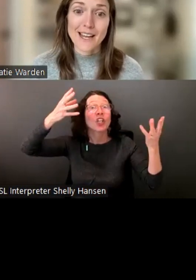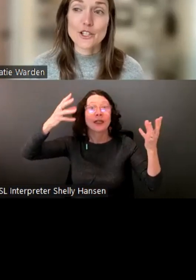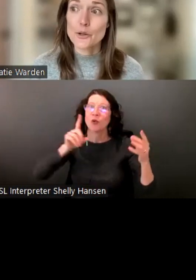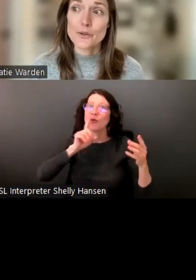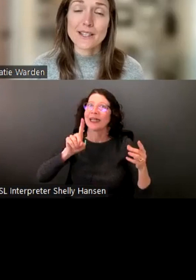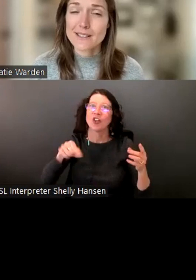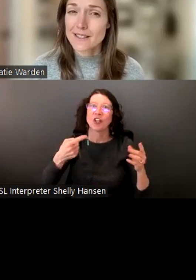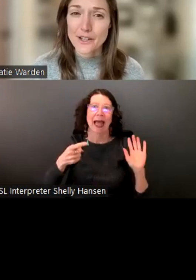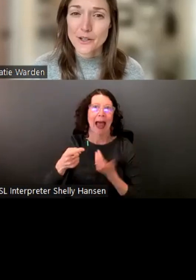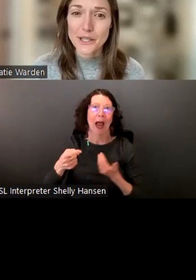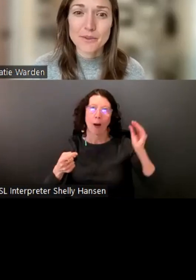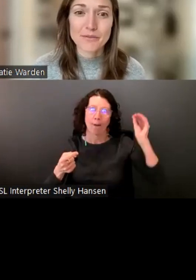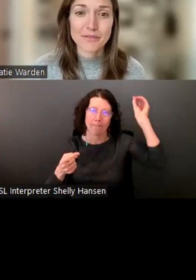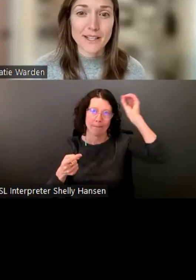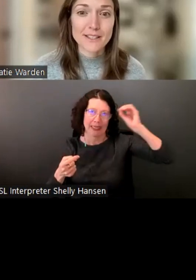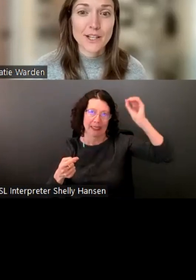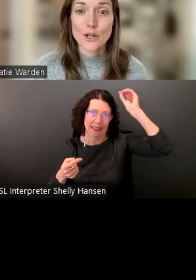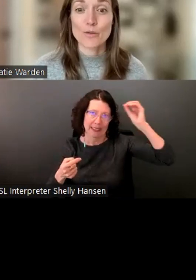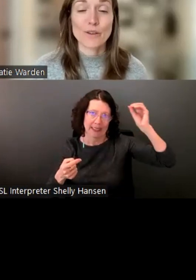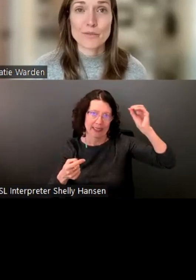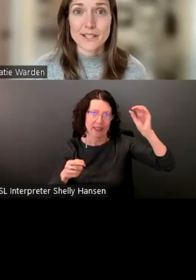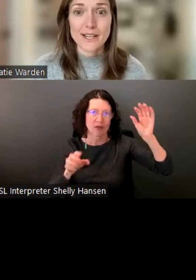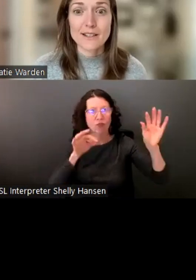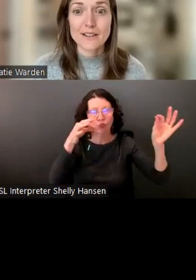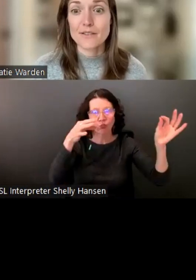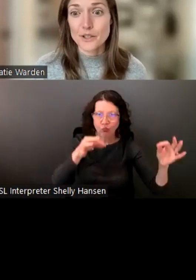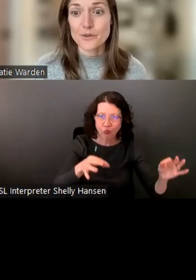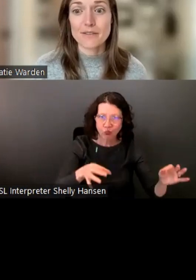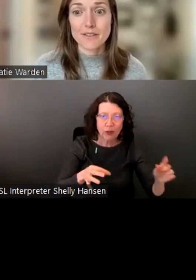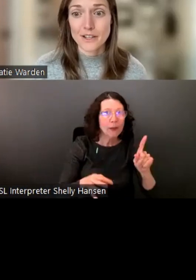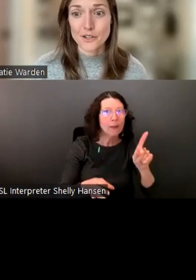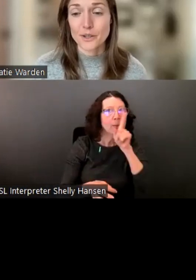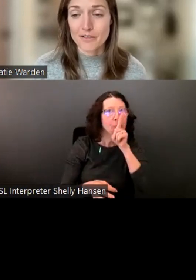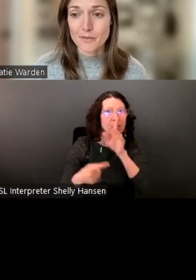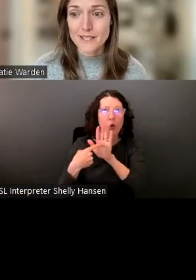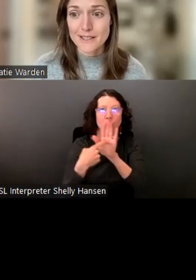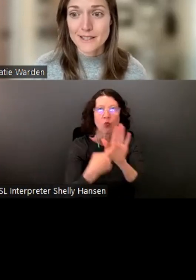and don't necessarily reflect or represent the views of the federal government.